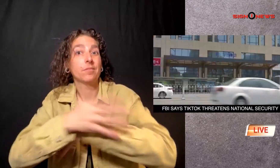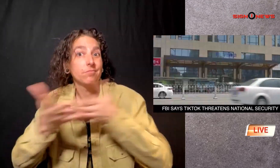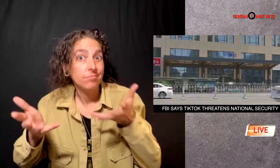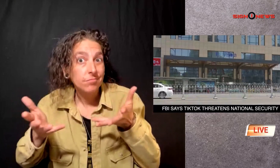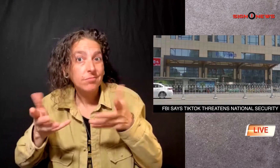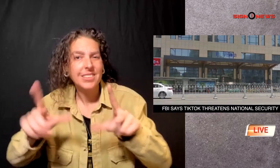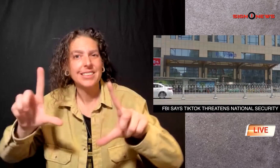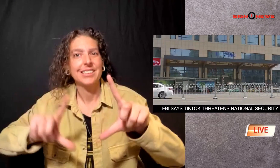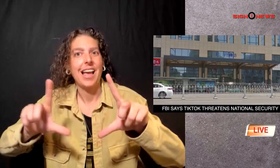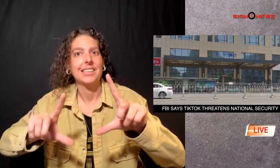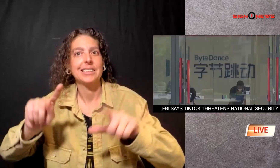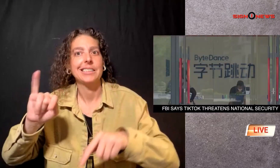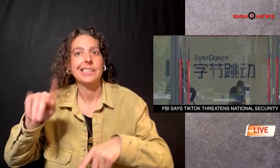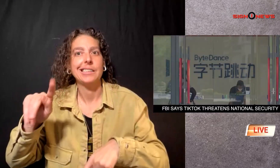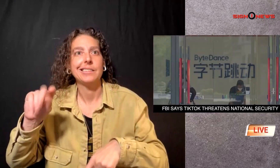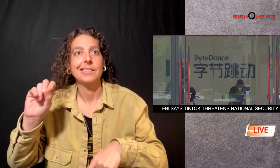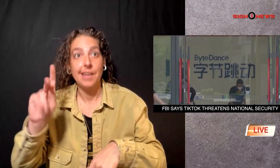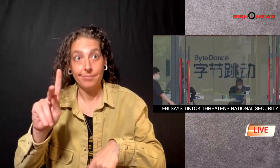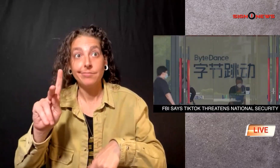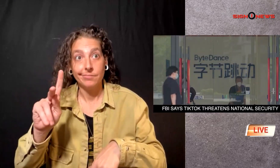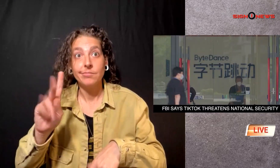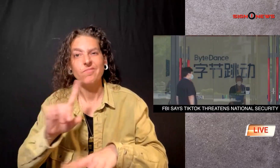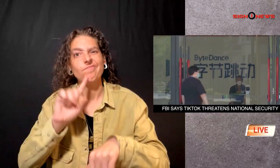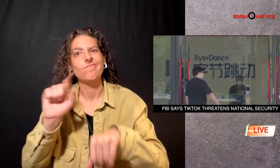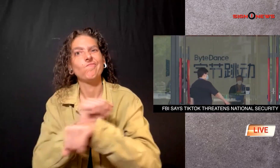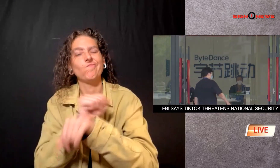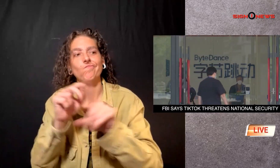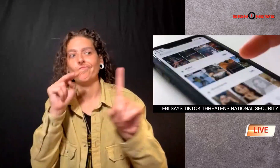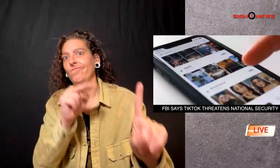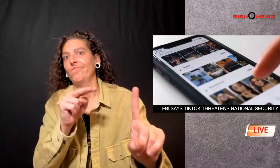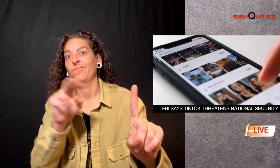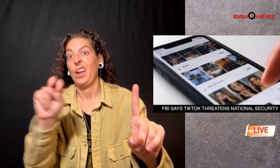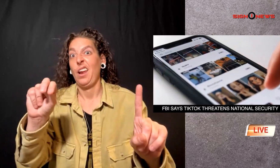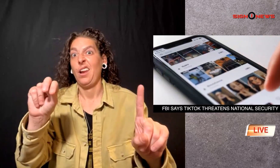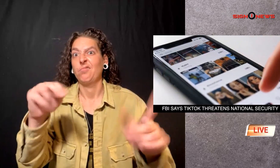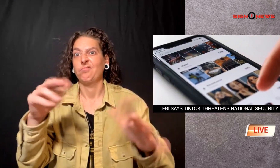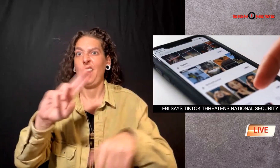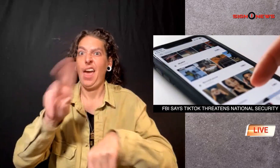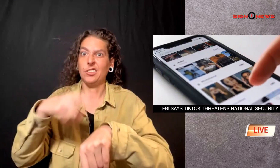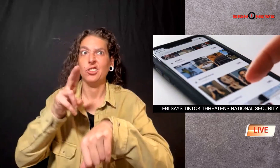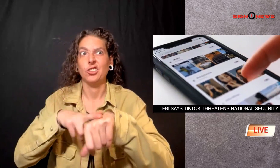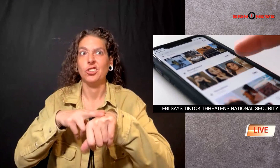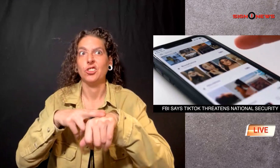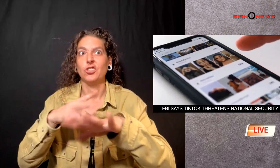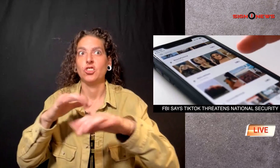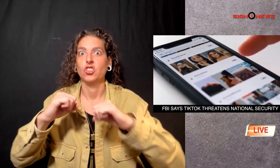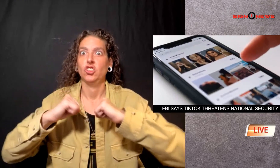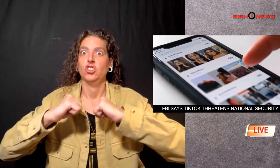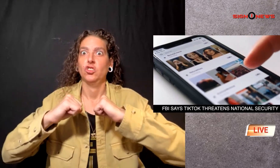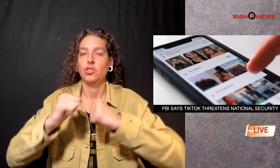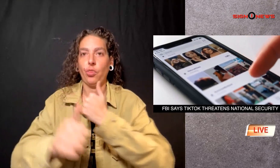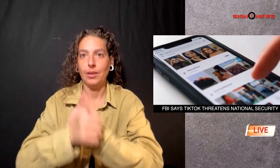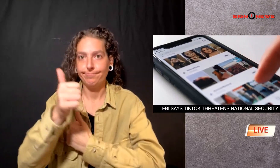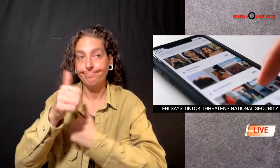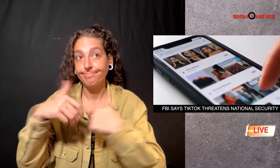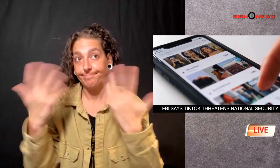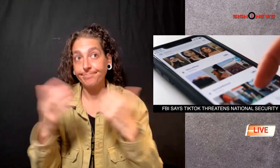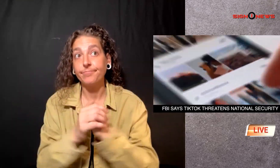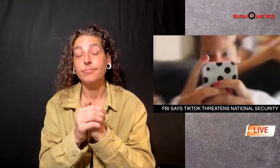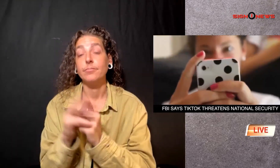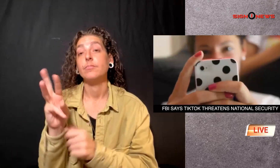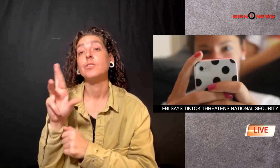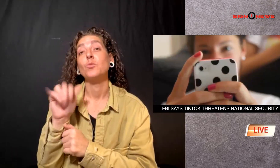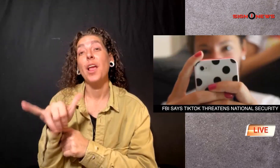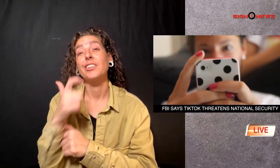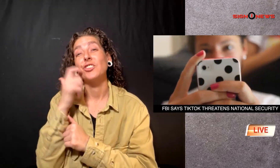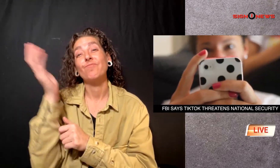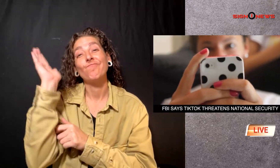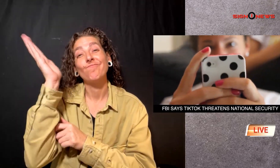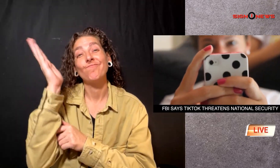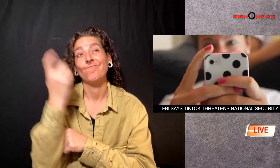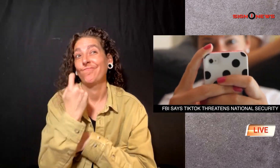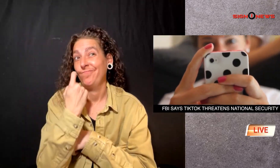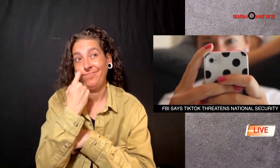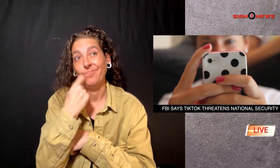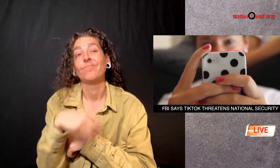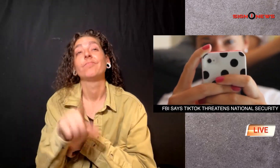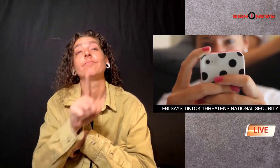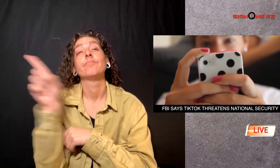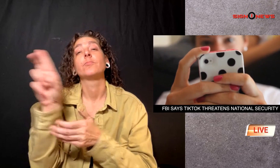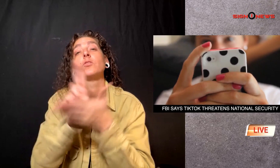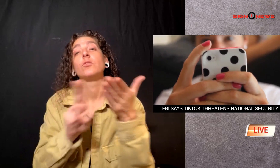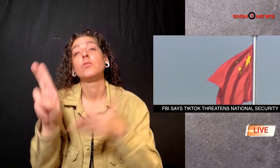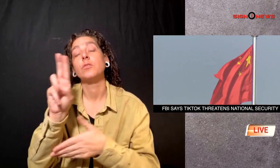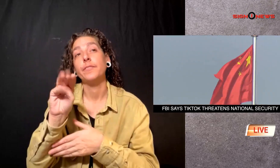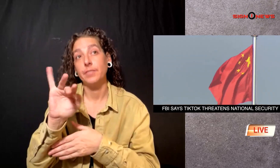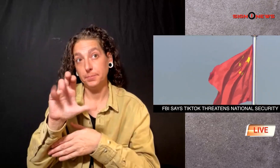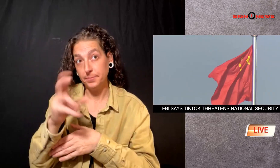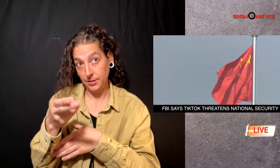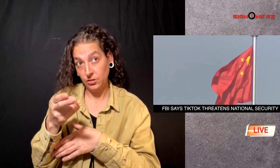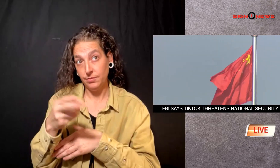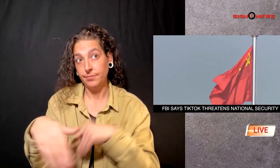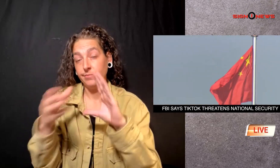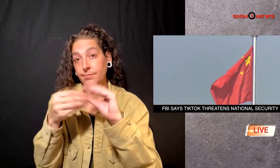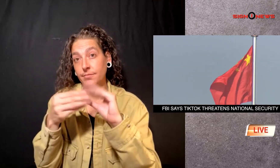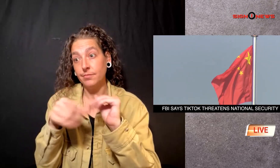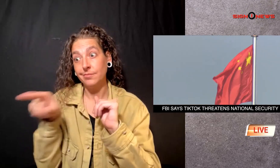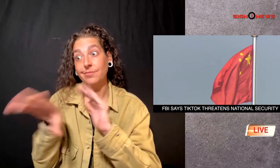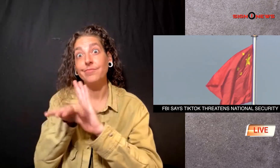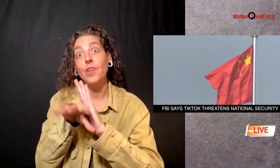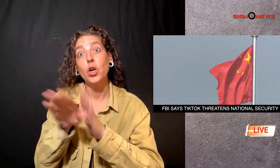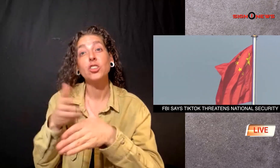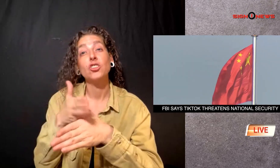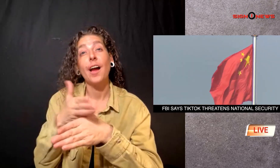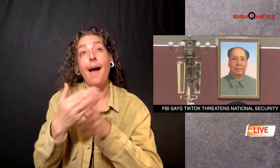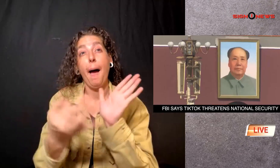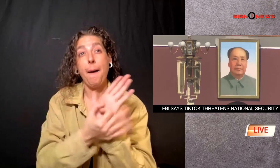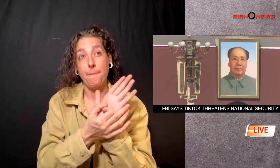TikTok is a national security threat recently Wray spoke at the University of Michigan